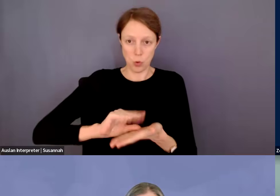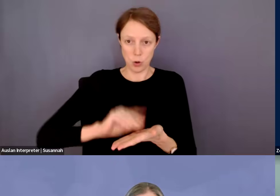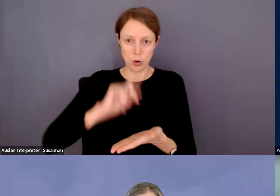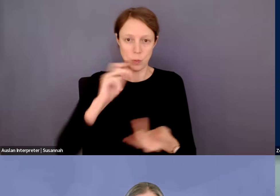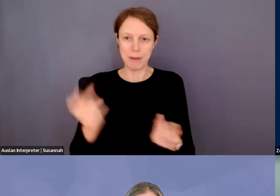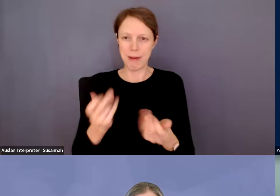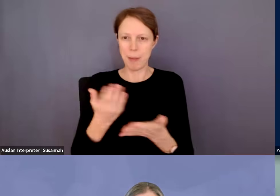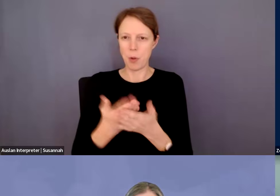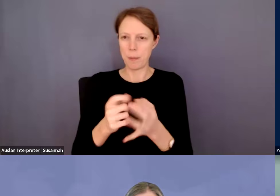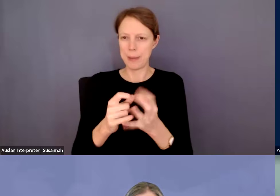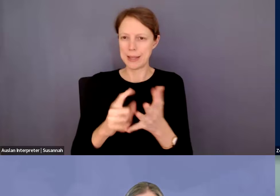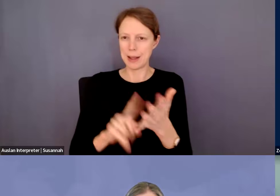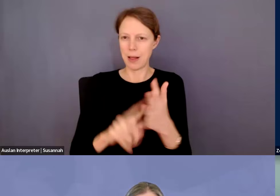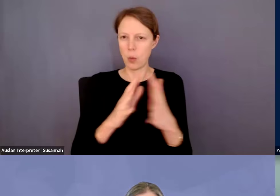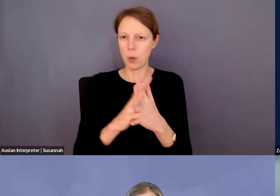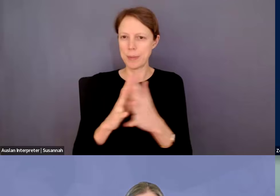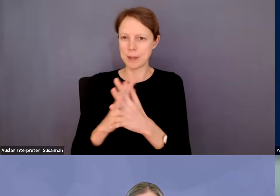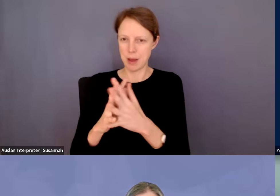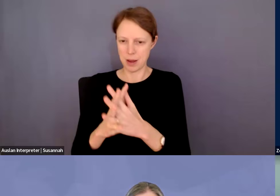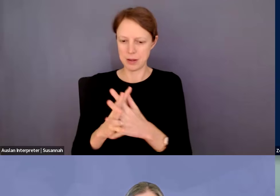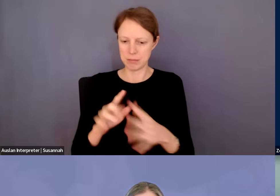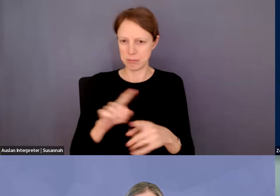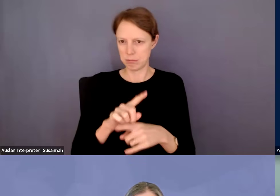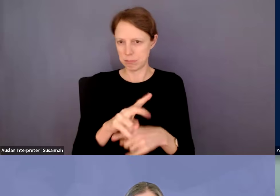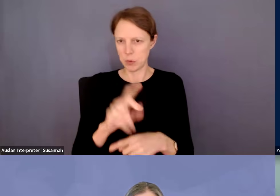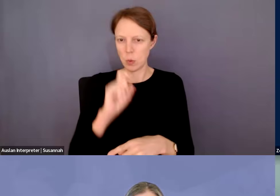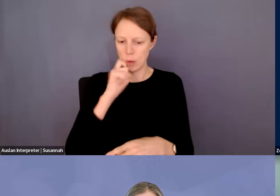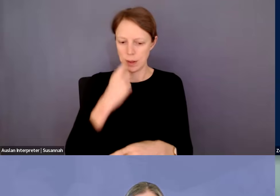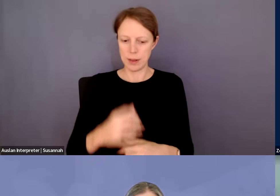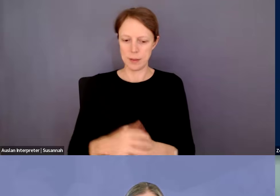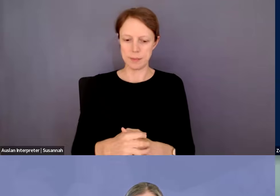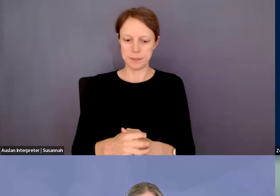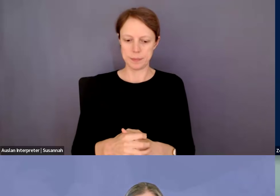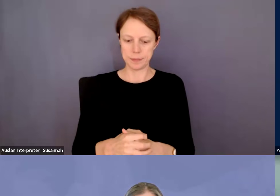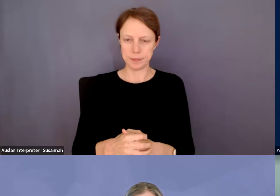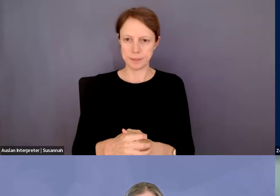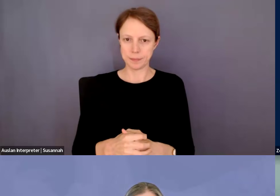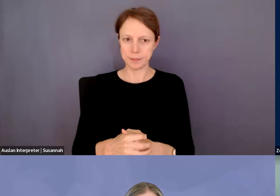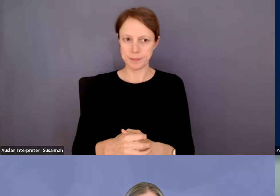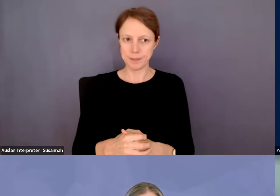So this year marked a pivotal moment for early childhood development in Australia,